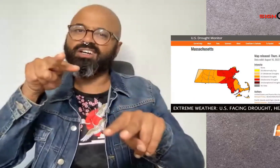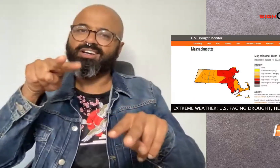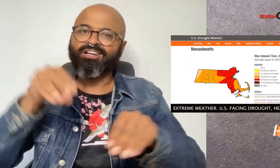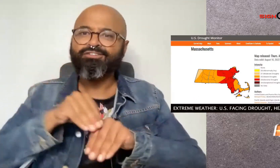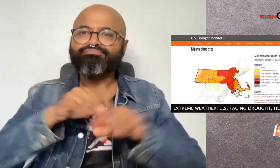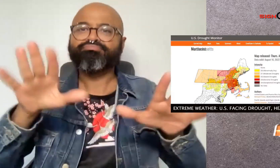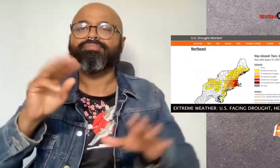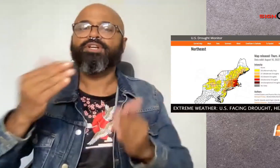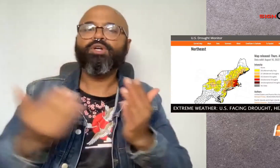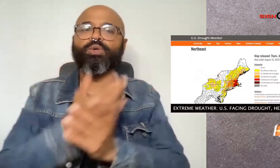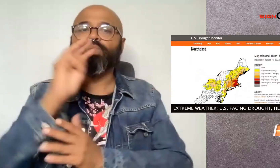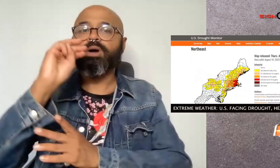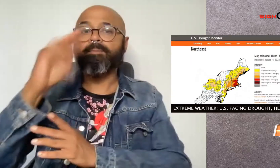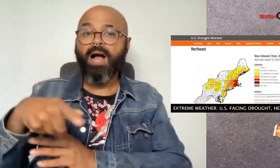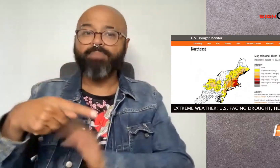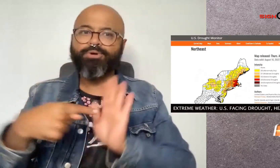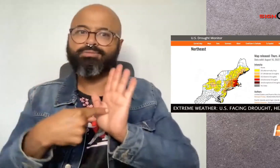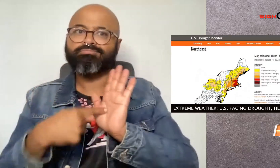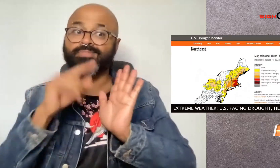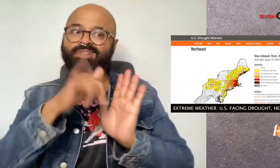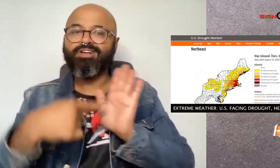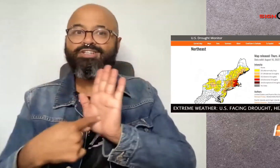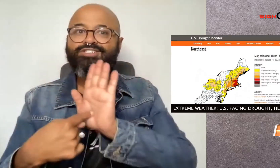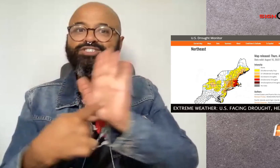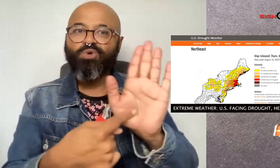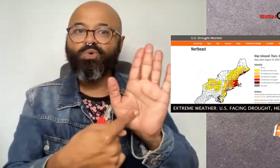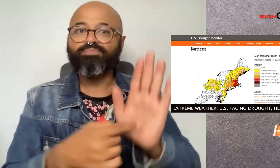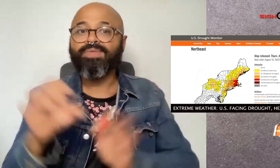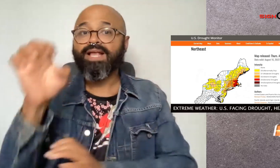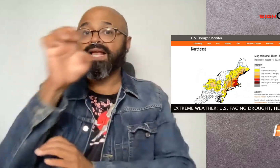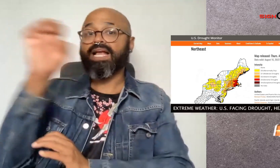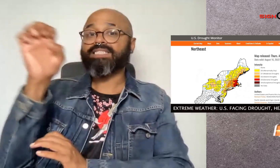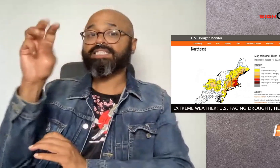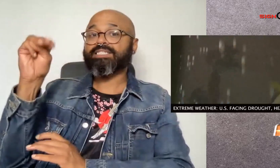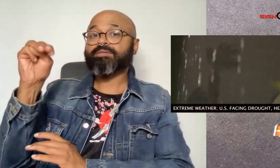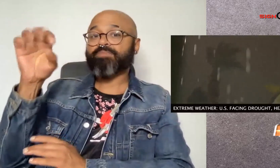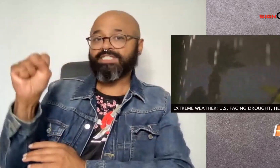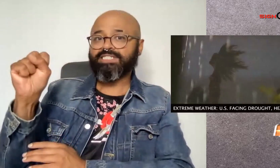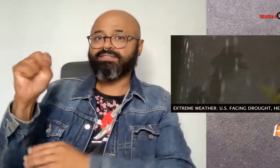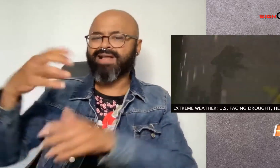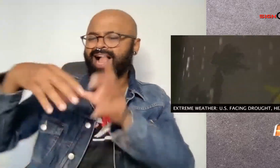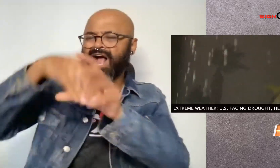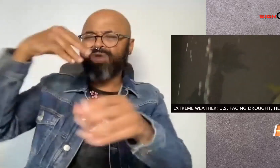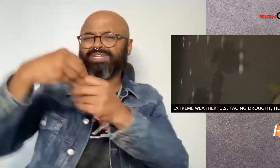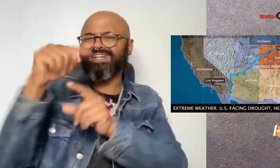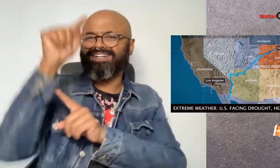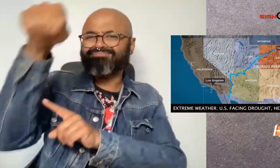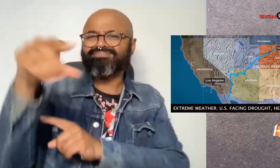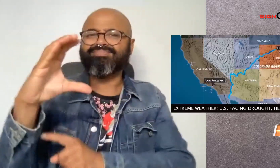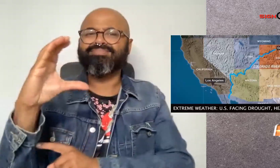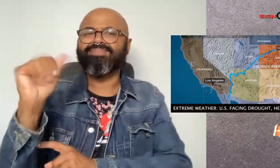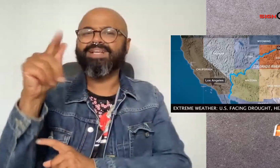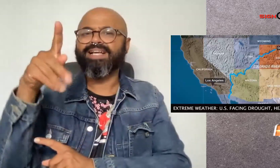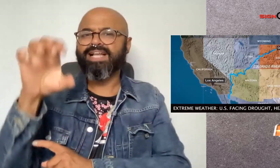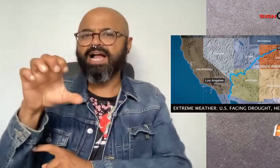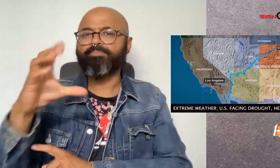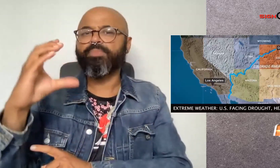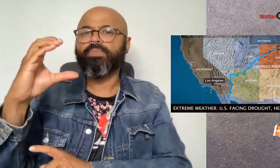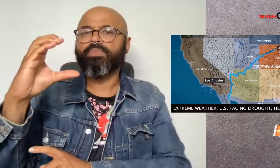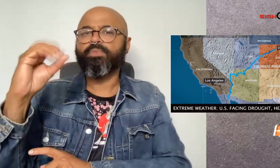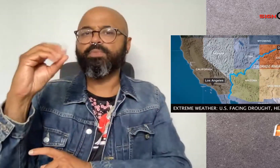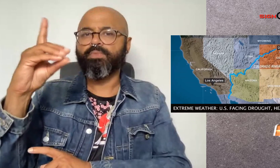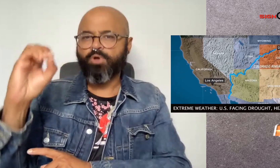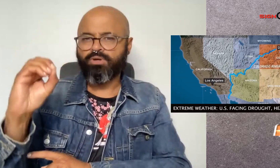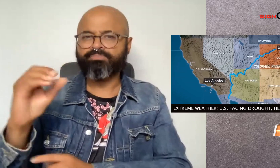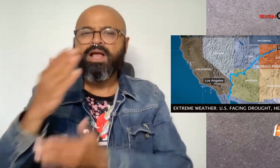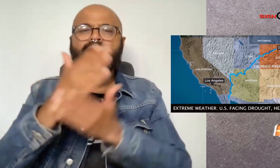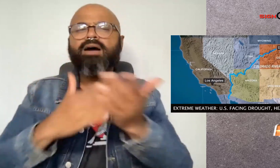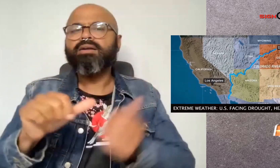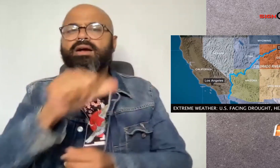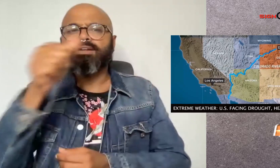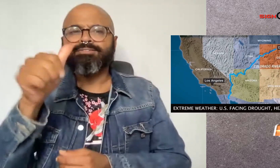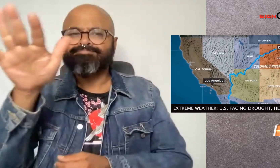monitor issued a new map it shows areas of eastern Massachusetts outside Cape Cod and